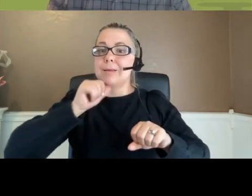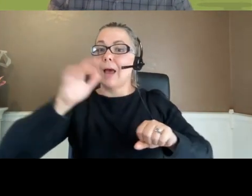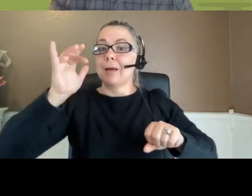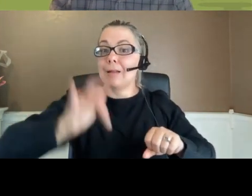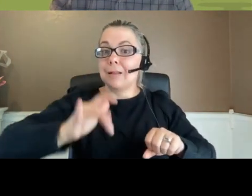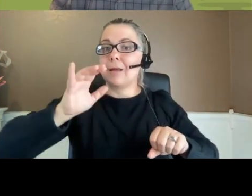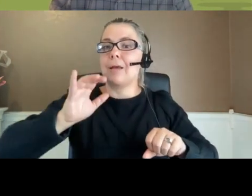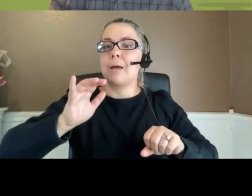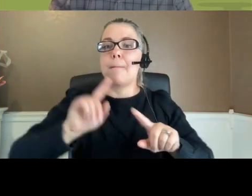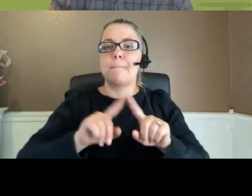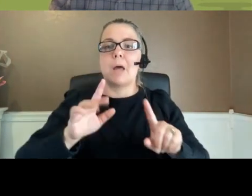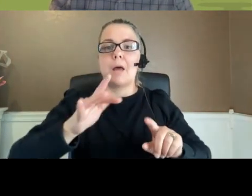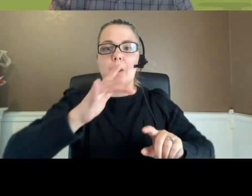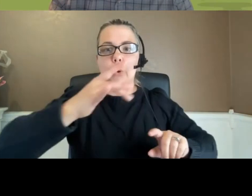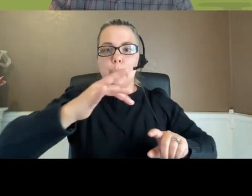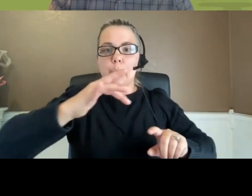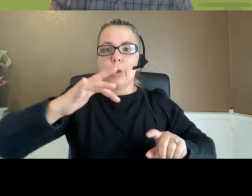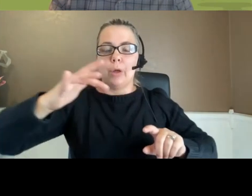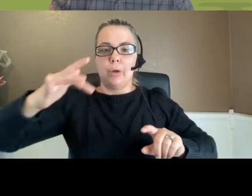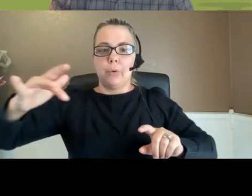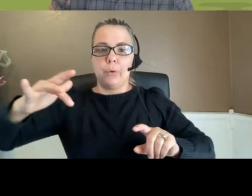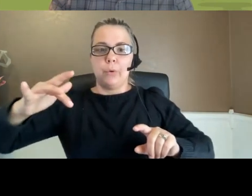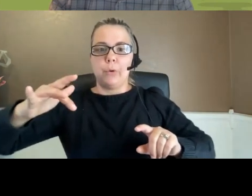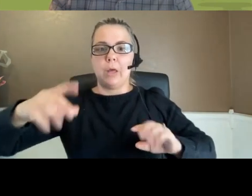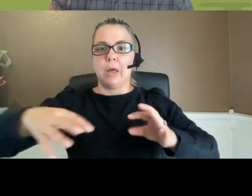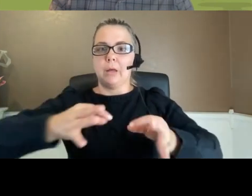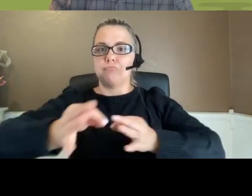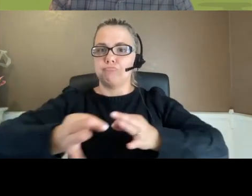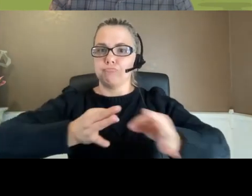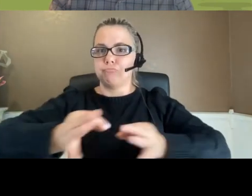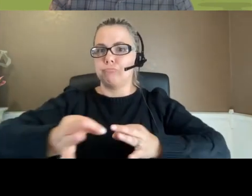of IMG that's an image it can tell, it tells me the name is "Facebook". And in this case the